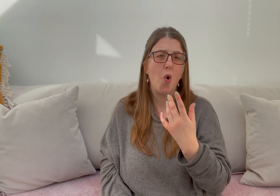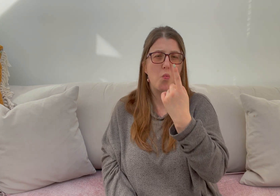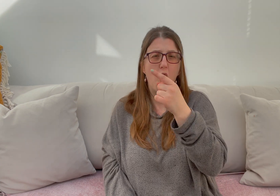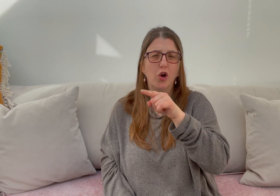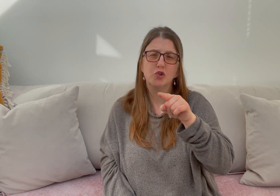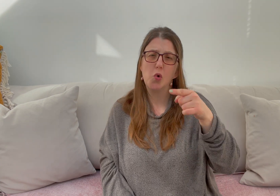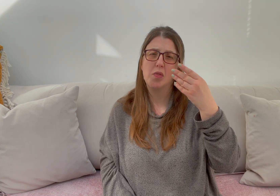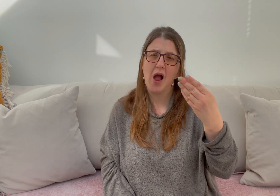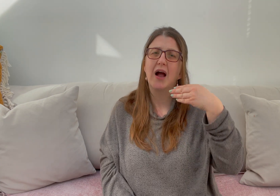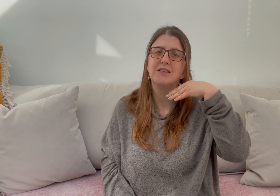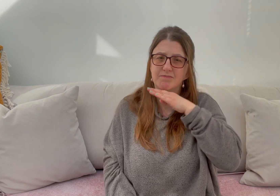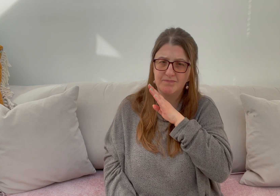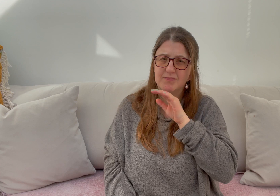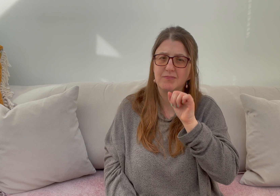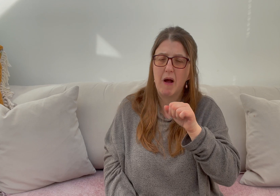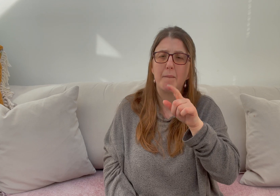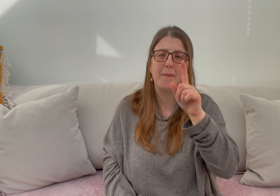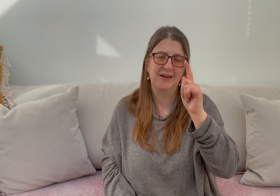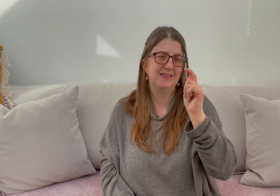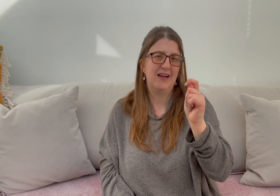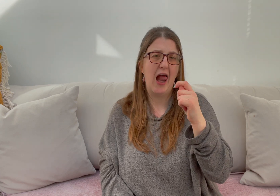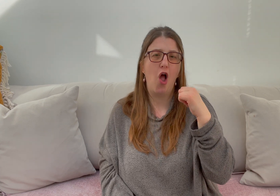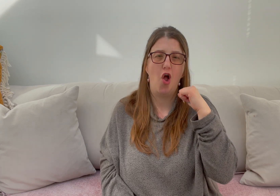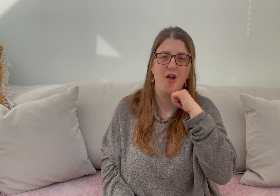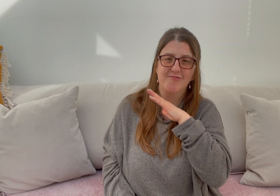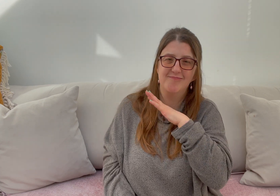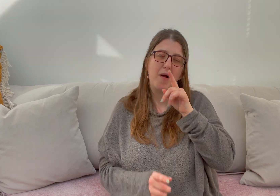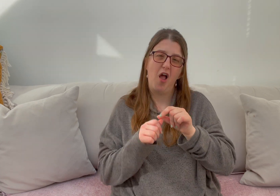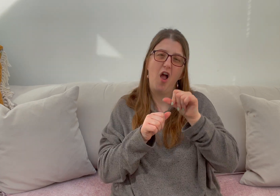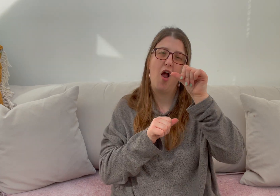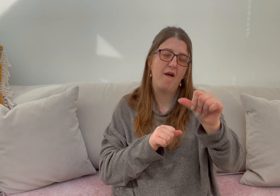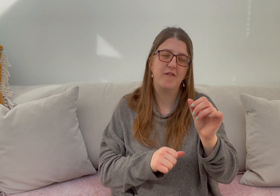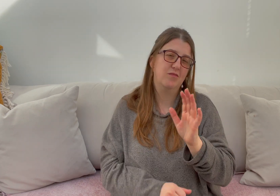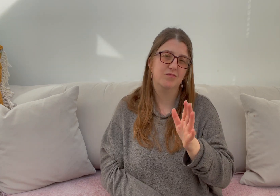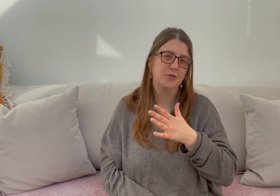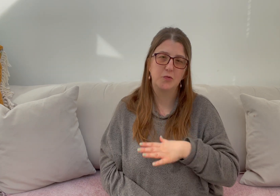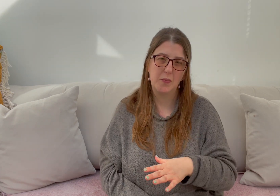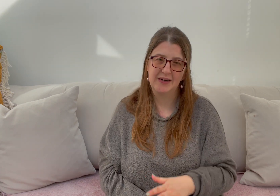Anything bigger than 900 you sign the number first then sign hundred with a flat hand.